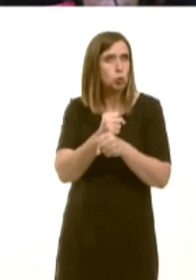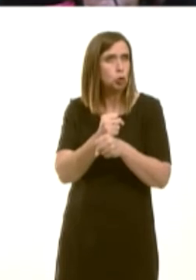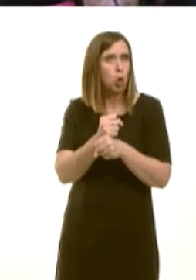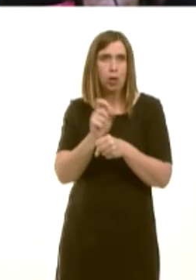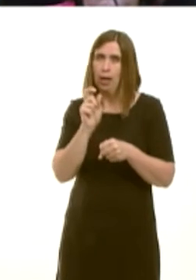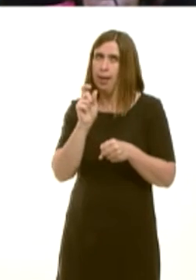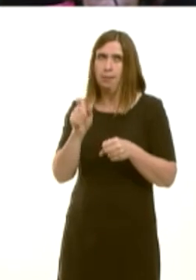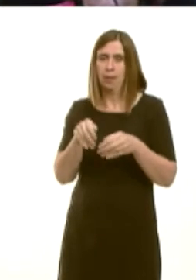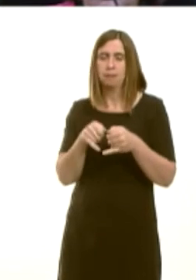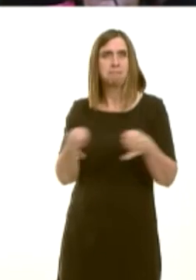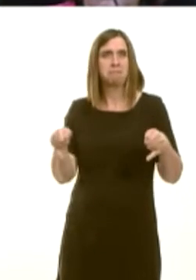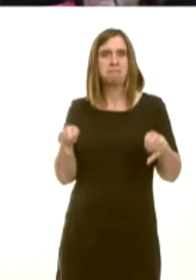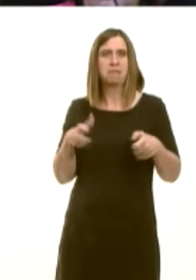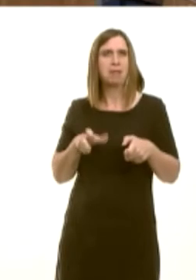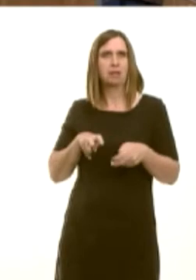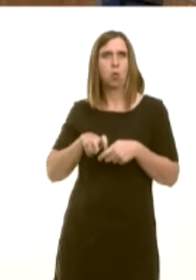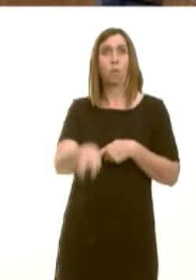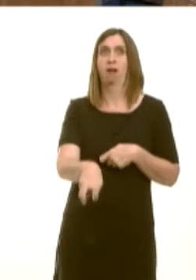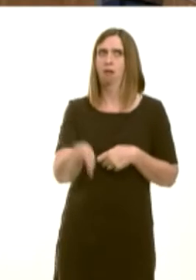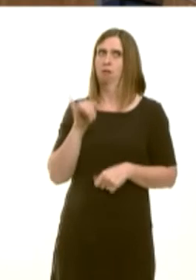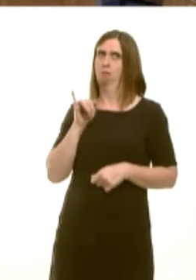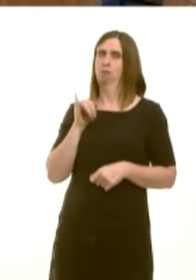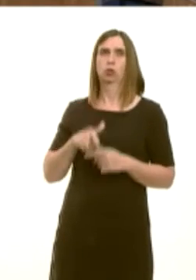his terms of reference from your Government? Carwyn Jones: Well, first of all, he is a